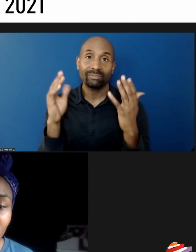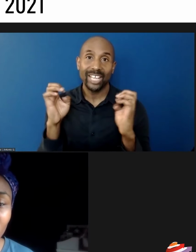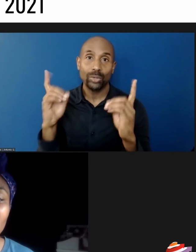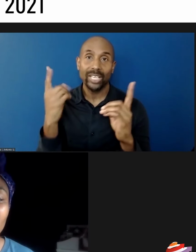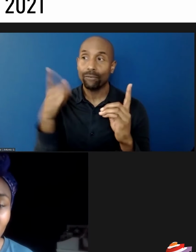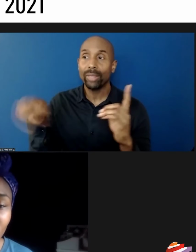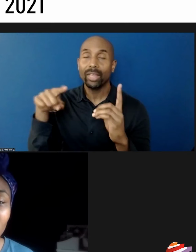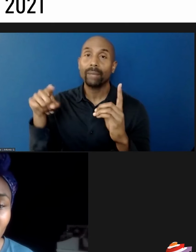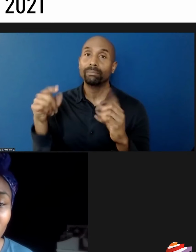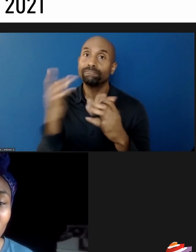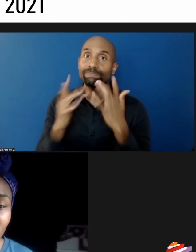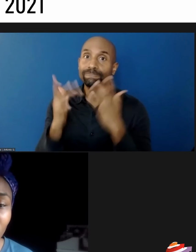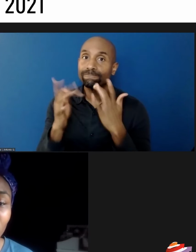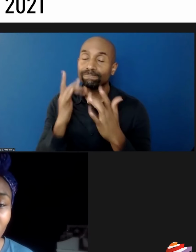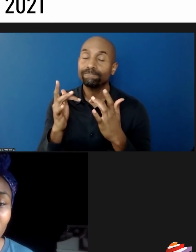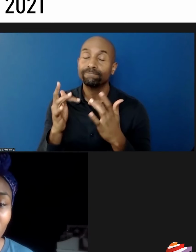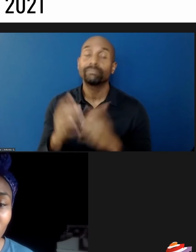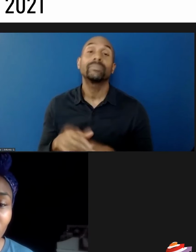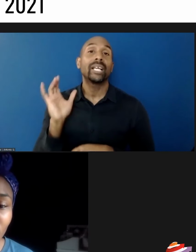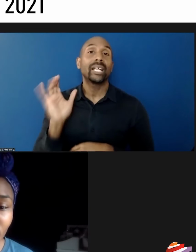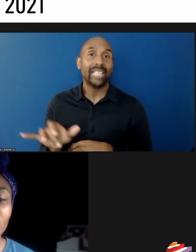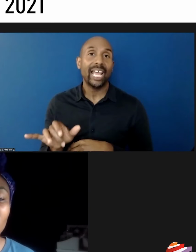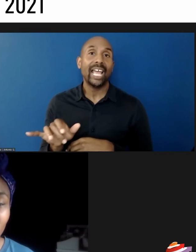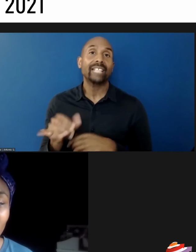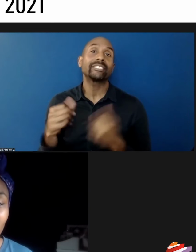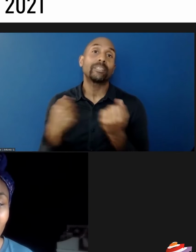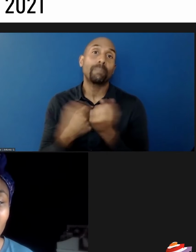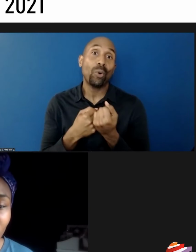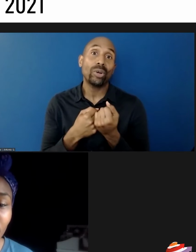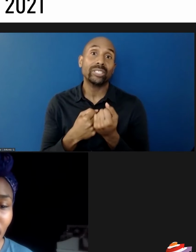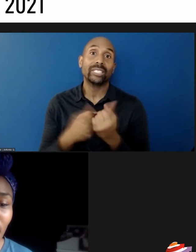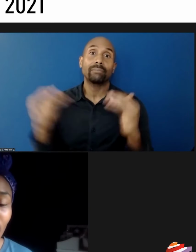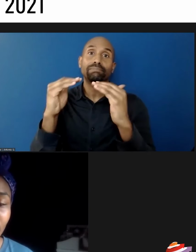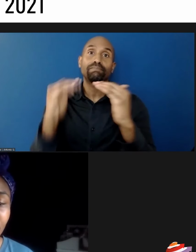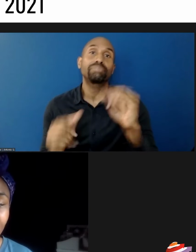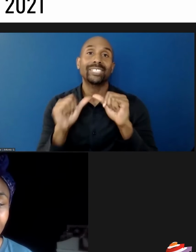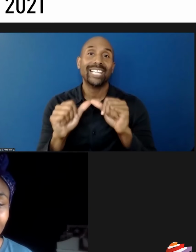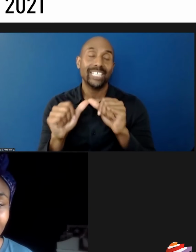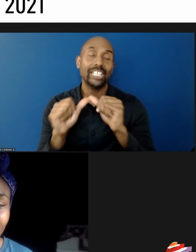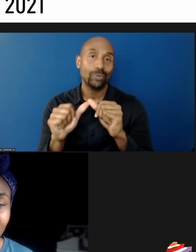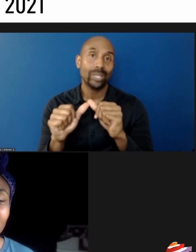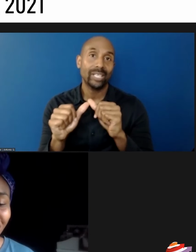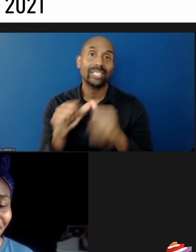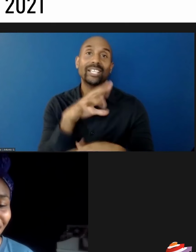nature of the inequality within the disaster cycle. So thank you, really, so much for that.